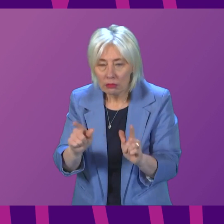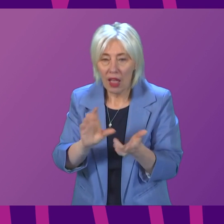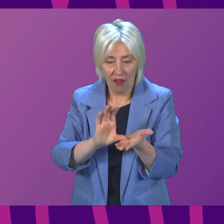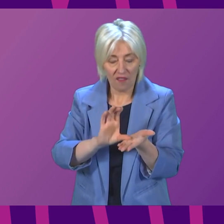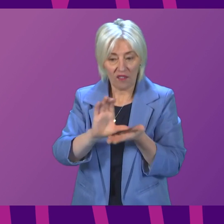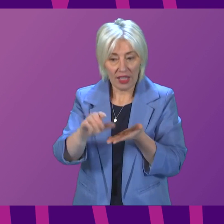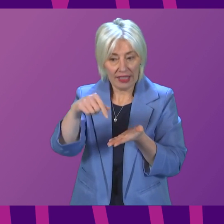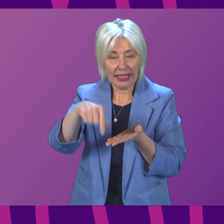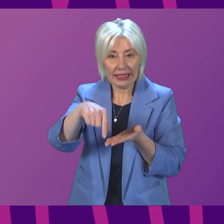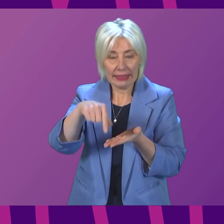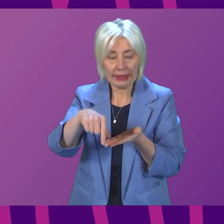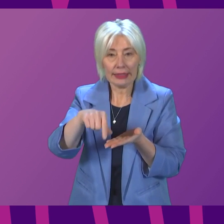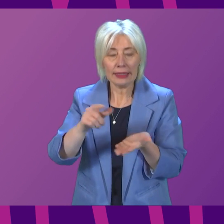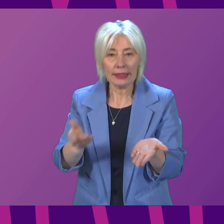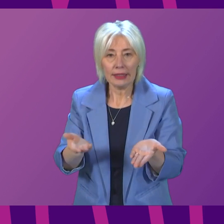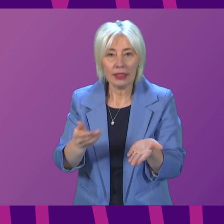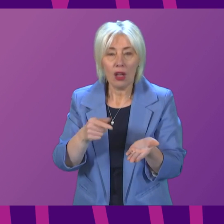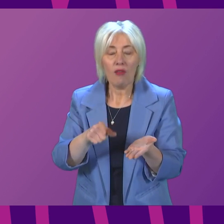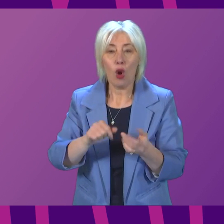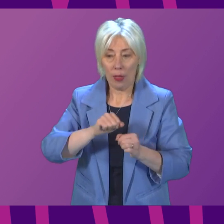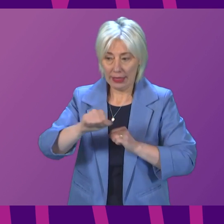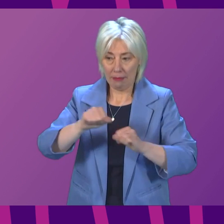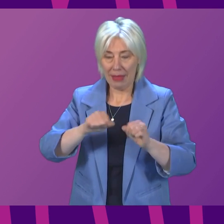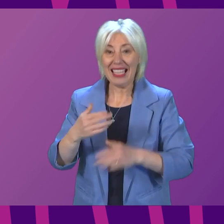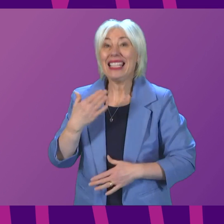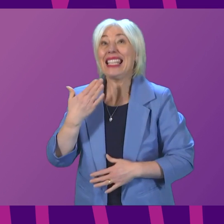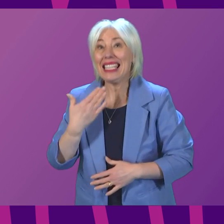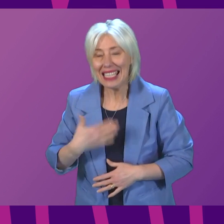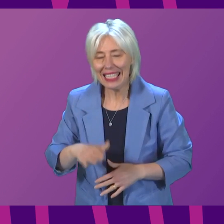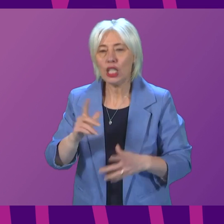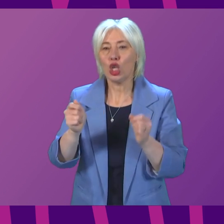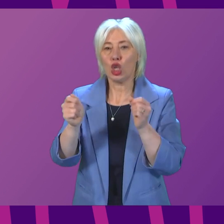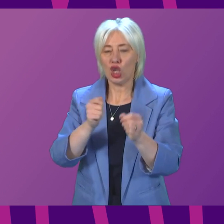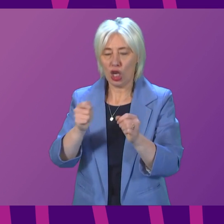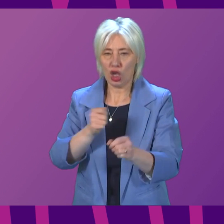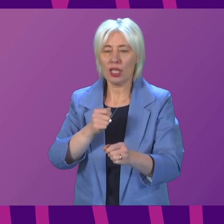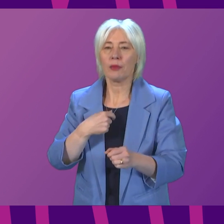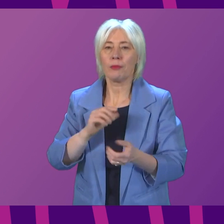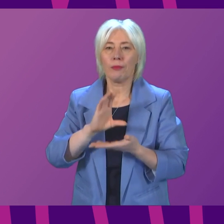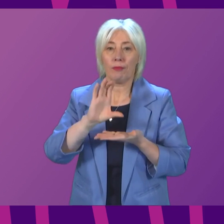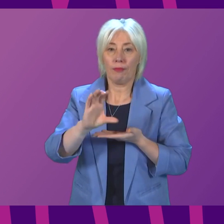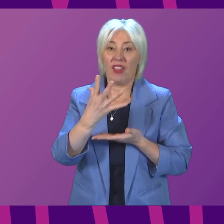We have provided £5 million in funding for the spaces that need such rectification, and